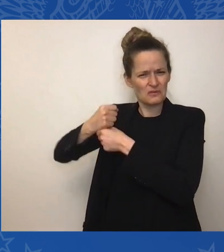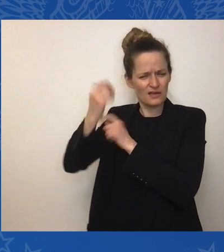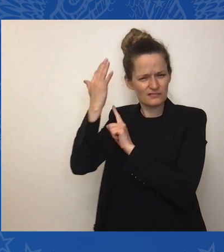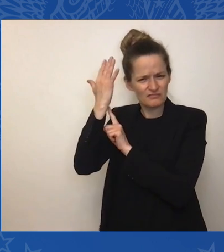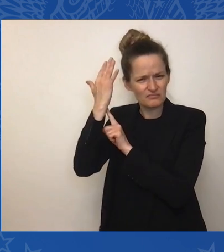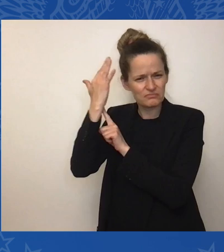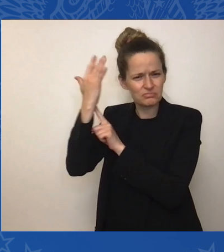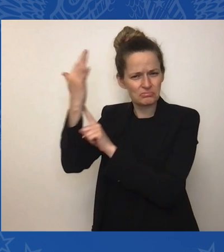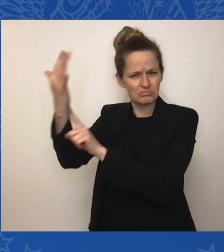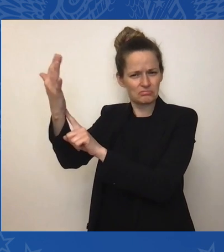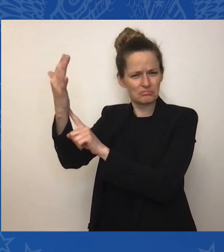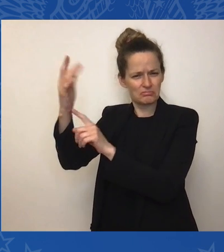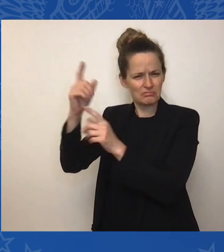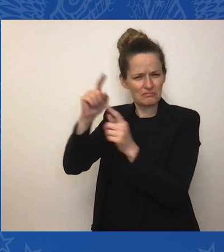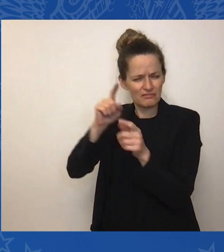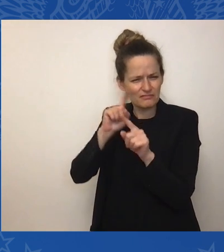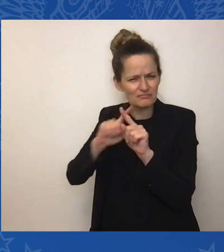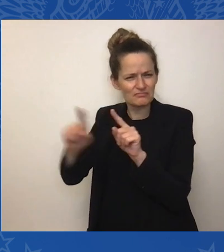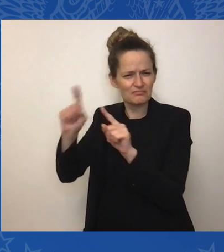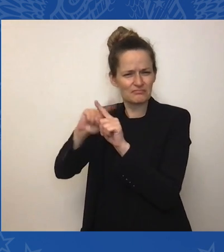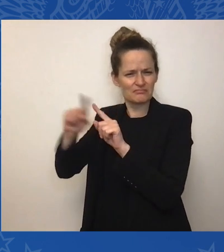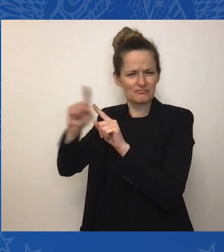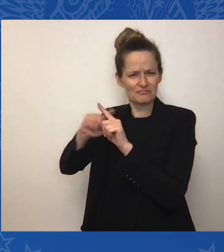You know, when I was a young senator,